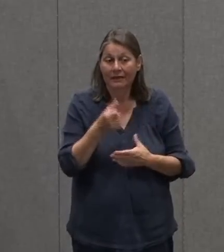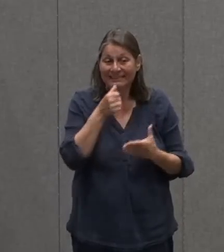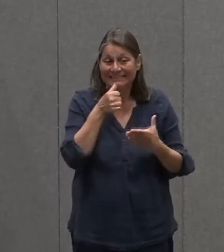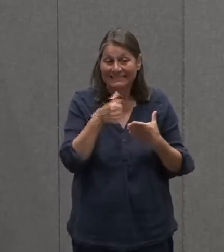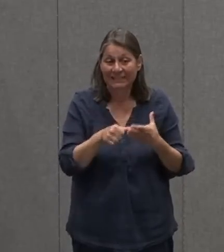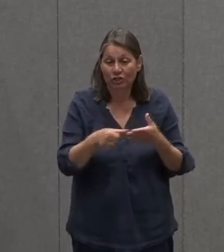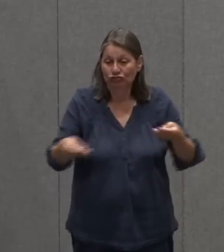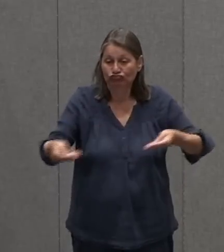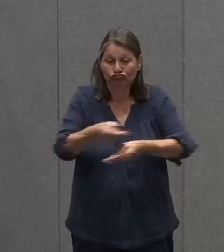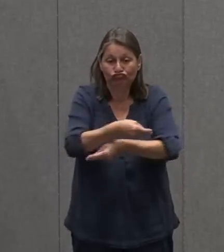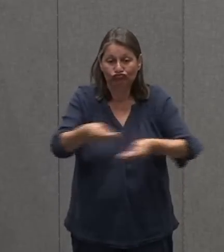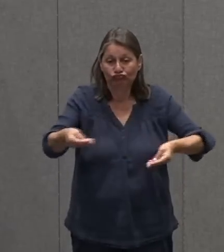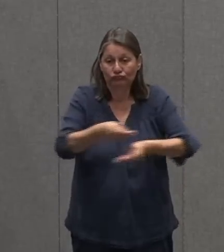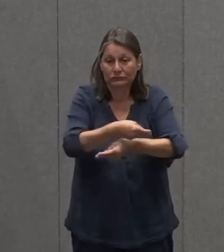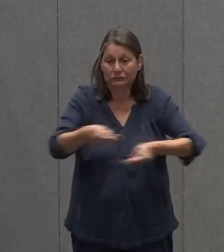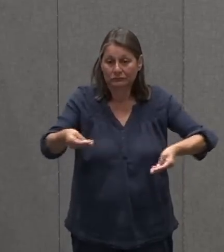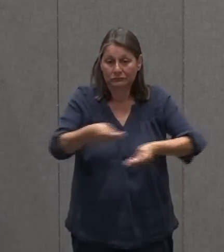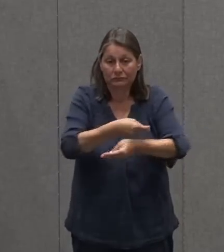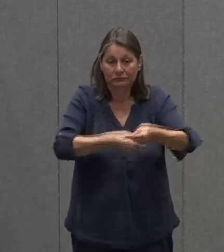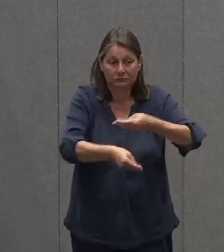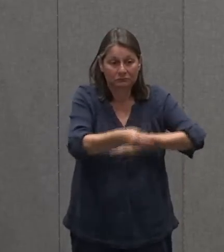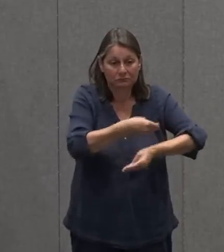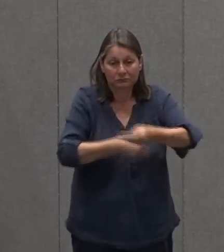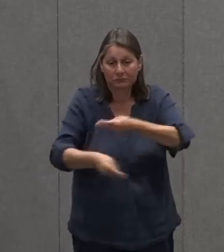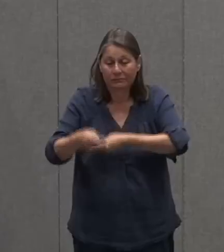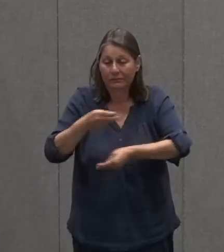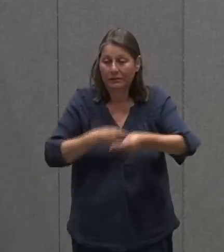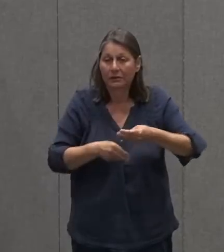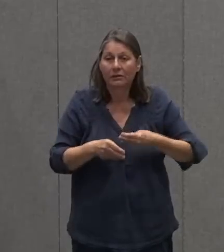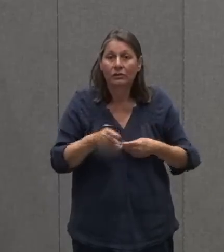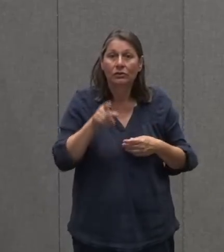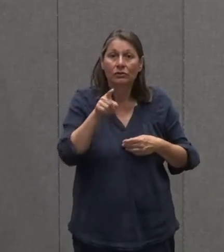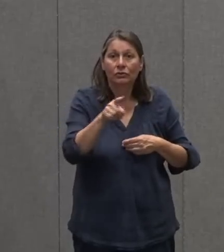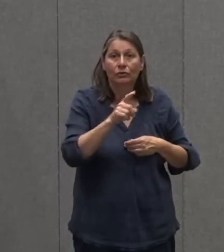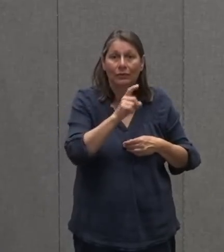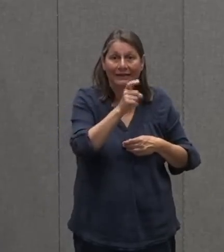you decide to give each classmate three stickers.